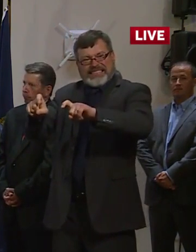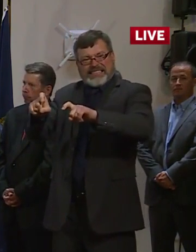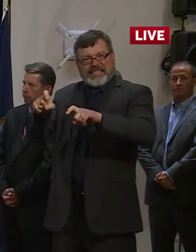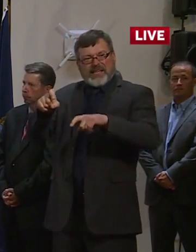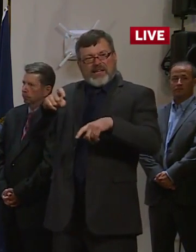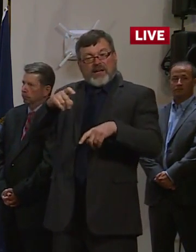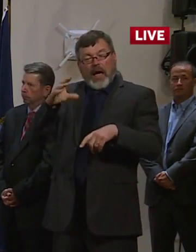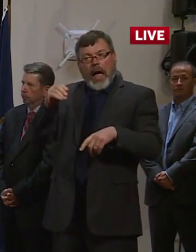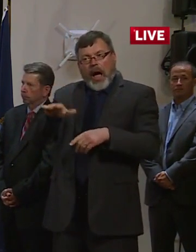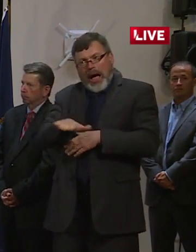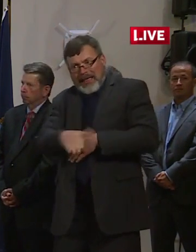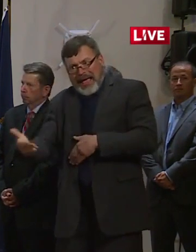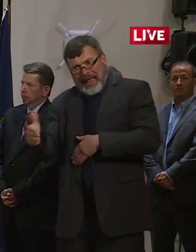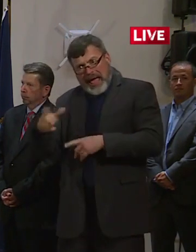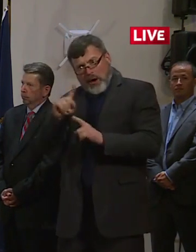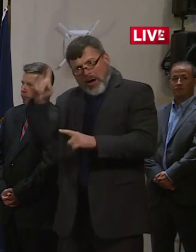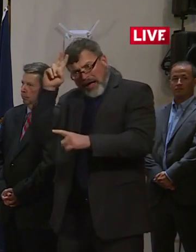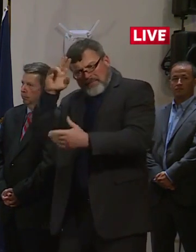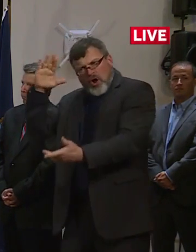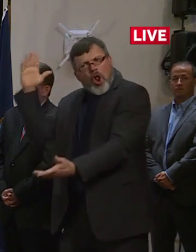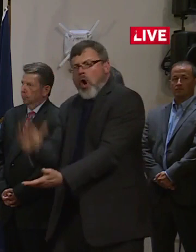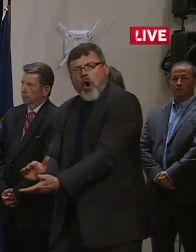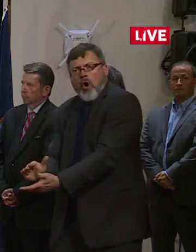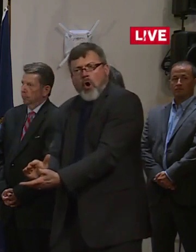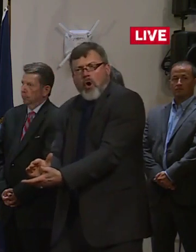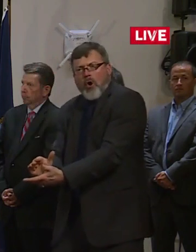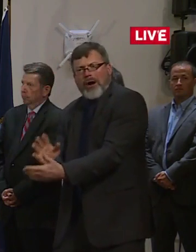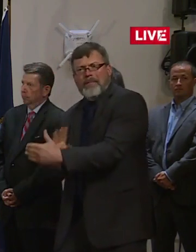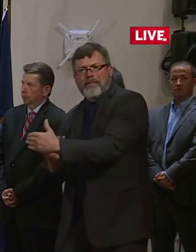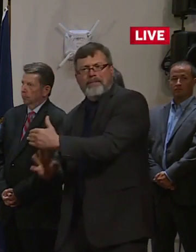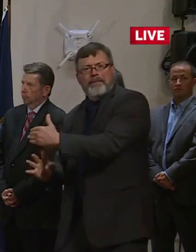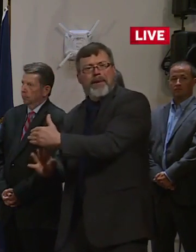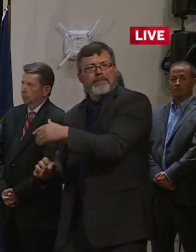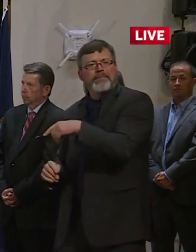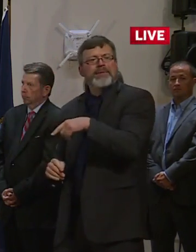HIGHEST TESTING AND LOWEST HOSPITALIZATIONS IN THE COUNTRY.